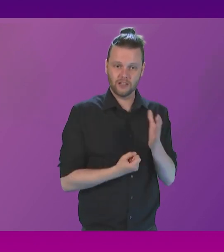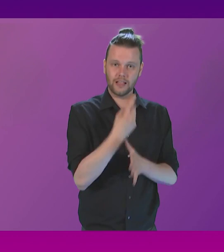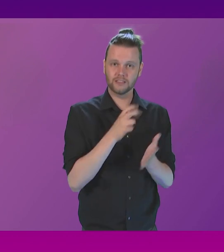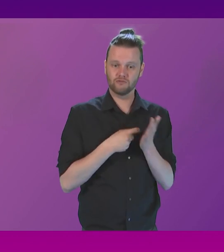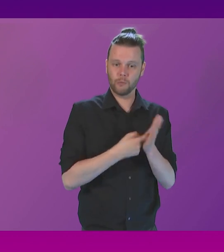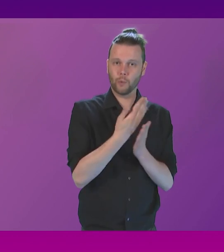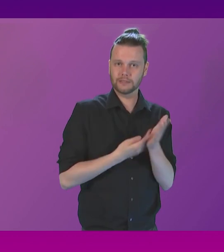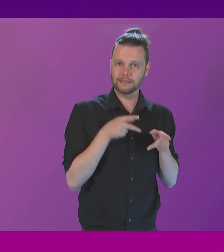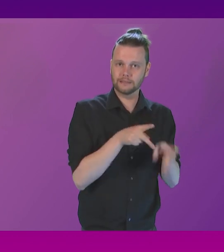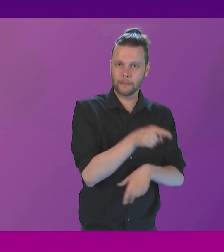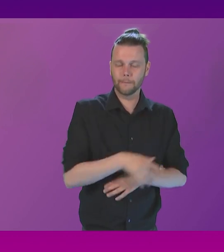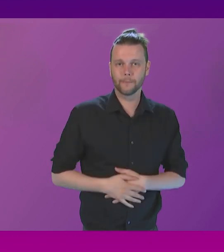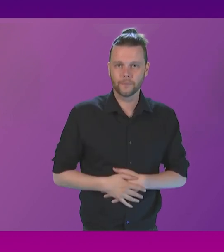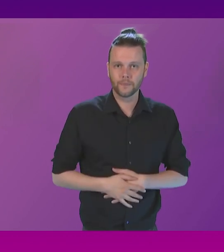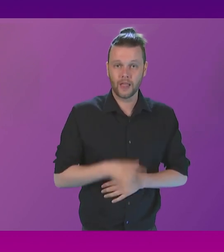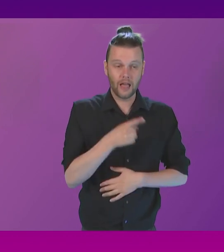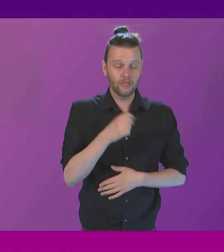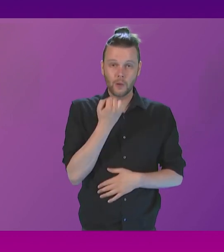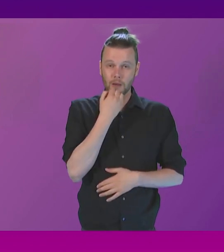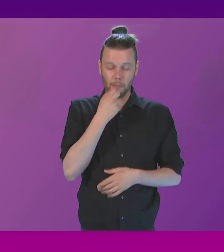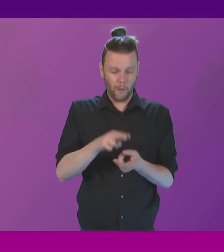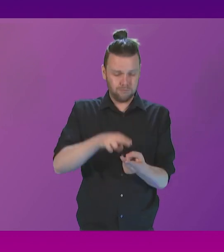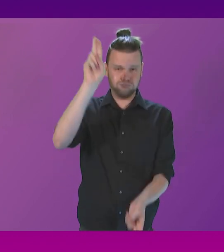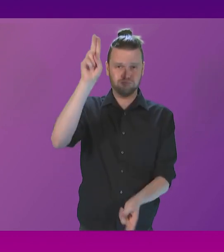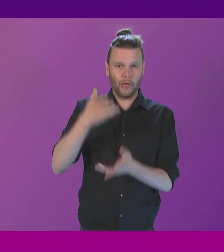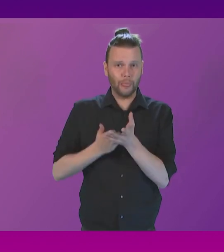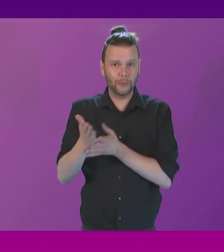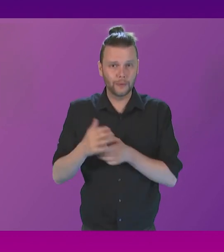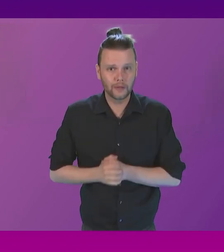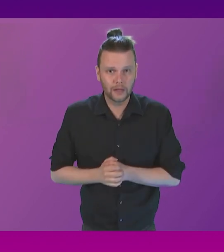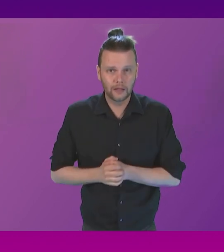and those figures have soared on the First Minister’s watch. The alarm was sounded